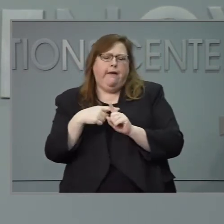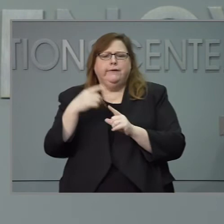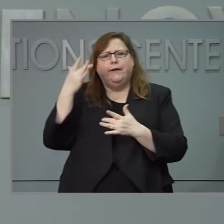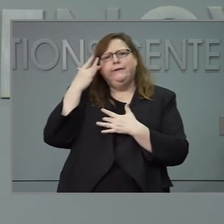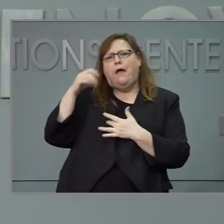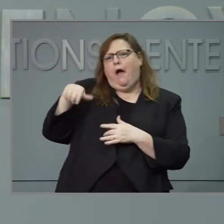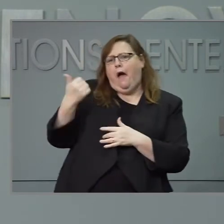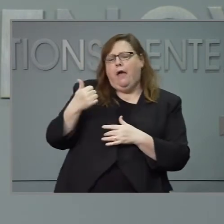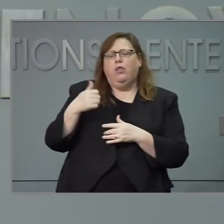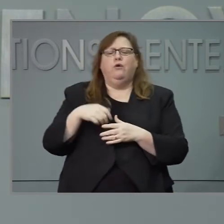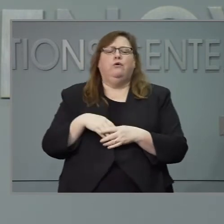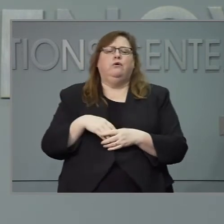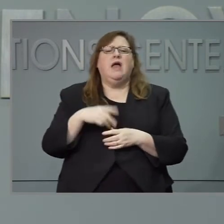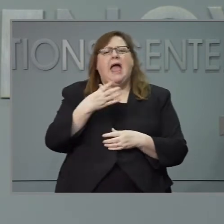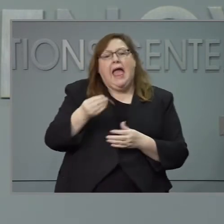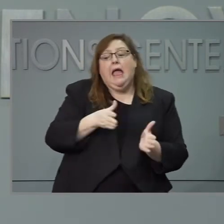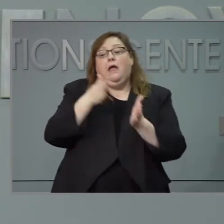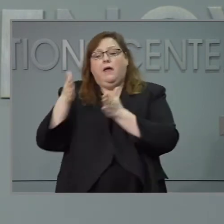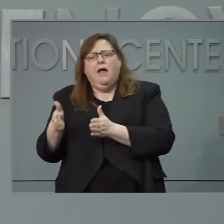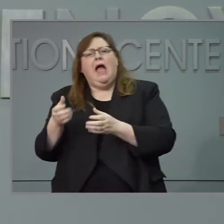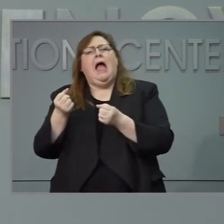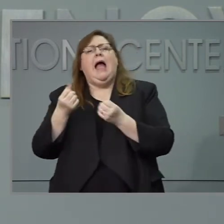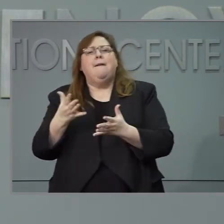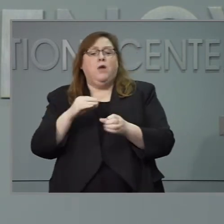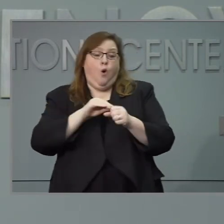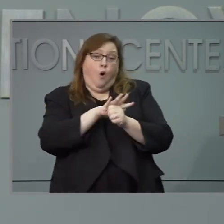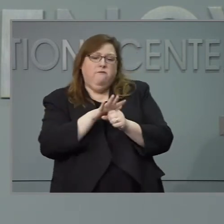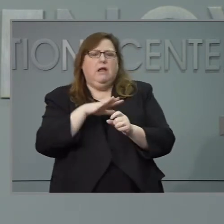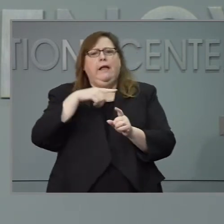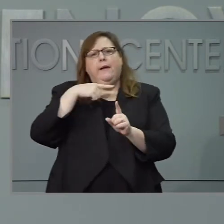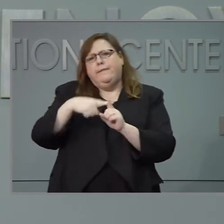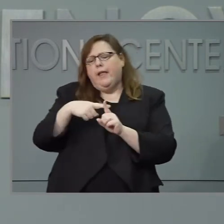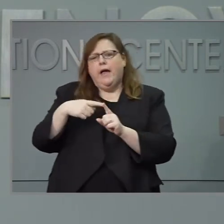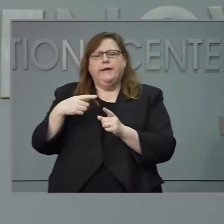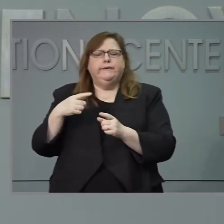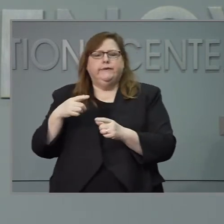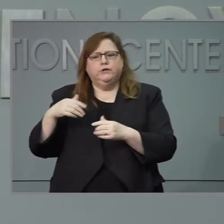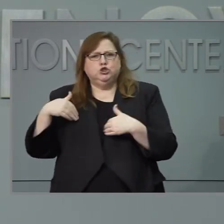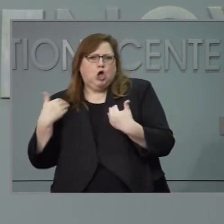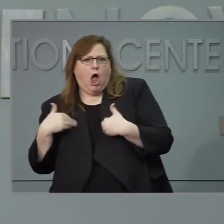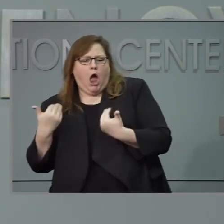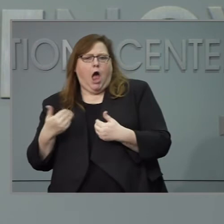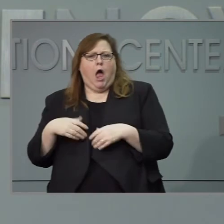LA EDUCACIÓN >> Lt. Gov. Forest: OTRA VEZ DE